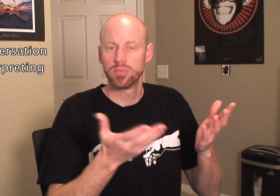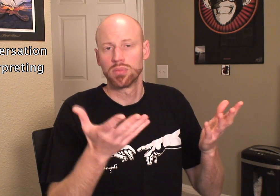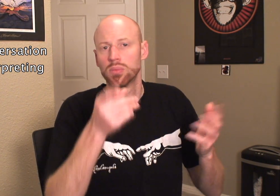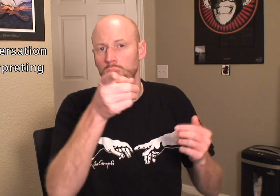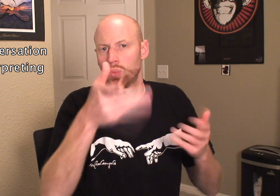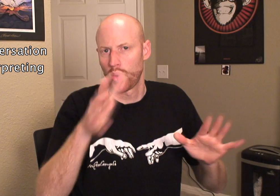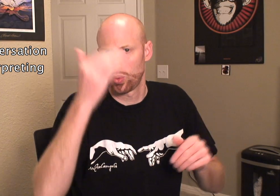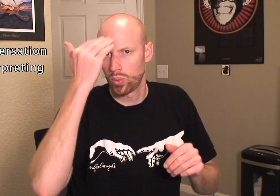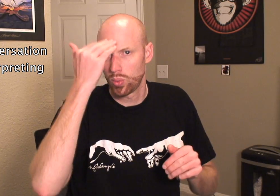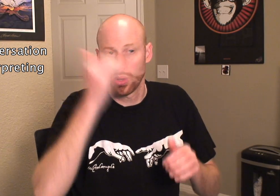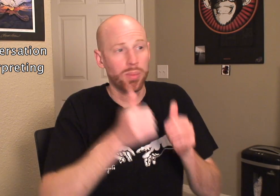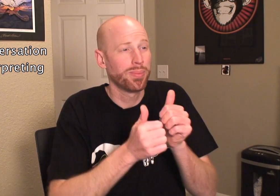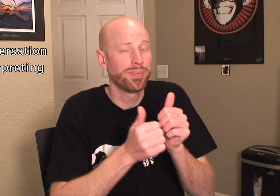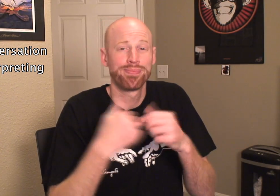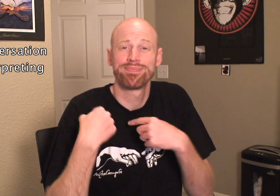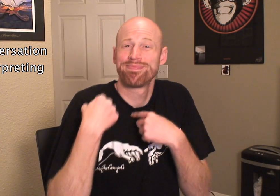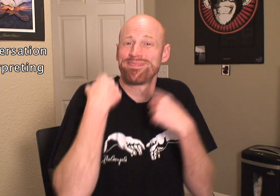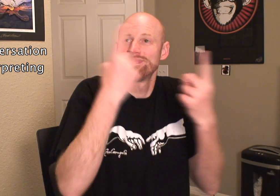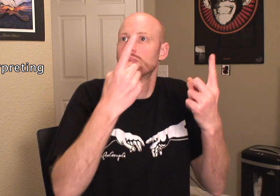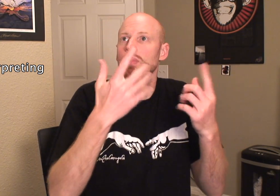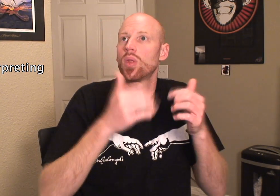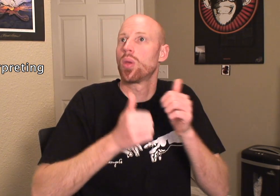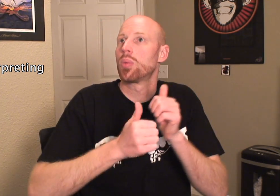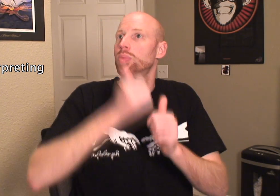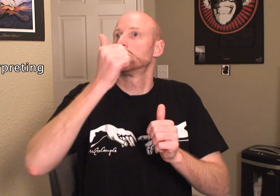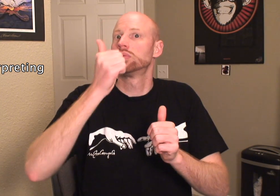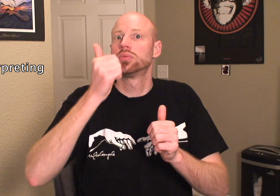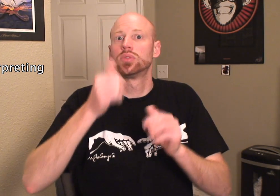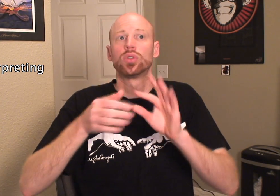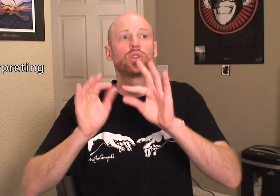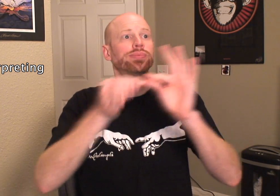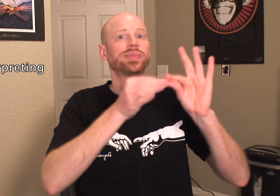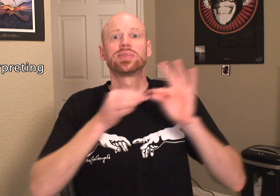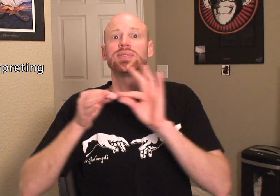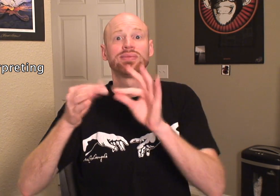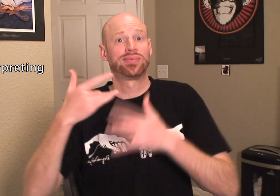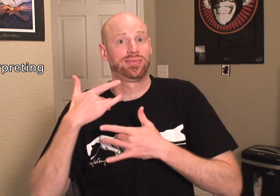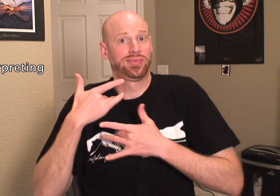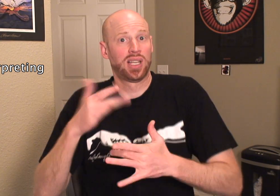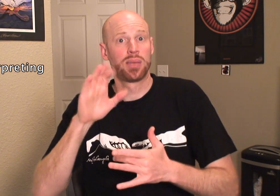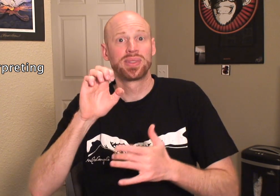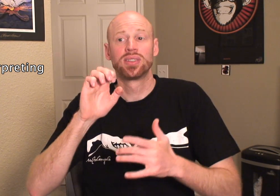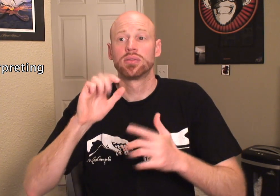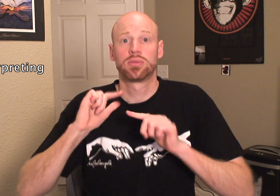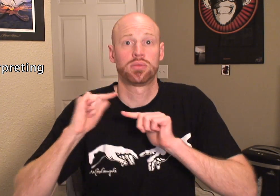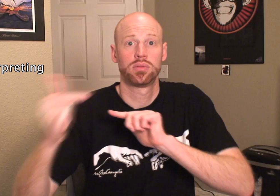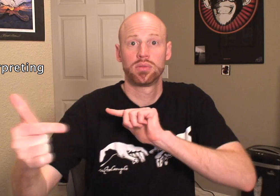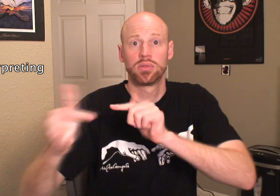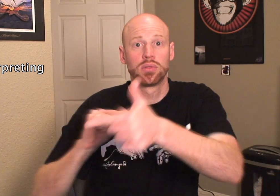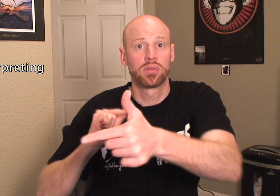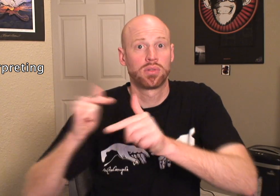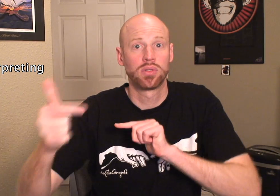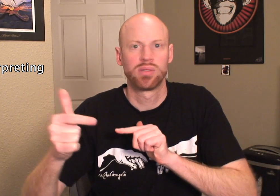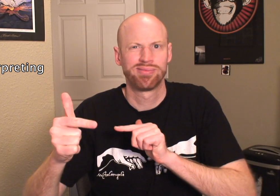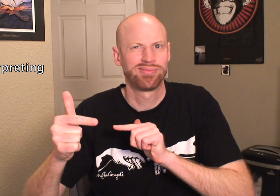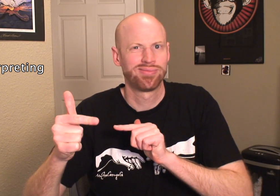As you're already aware, traditionally speaking, most interpreting doesn't occur in a turntaking environment.